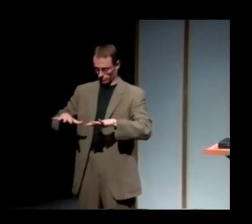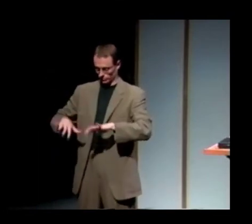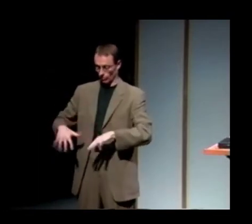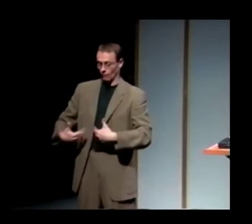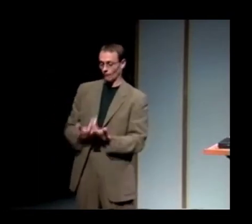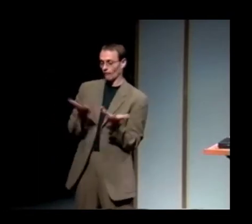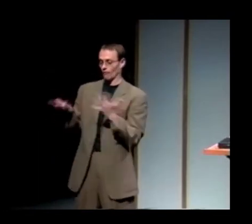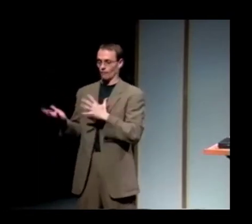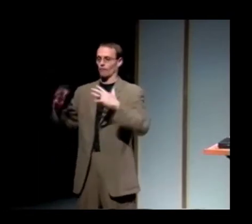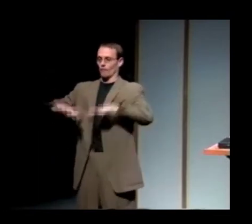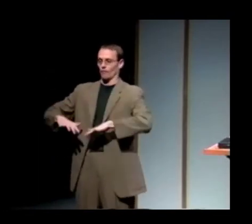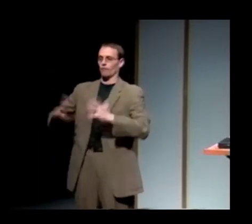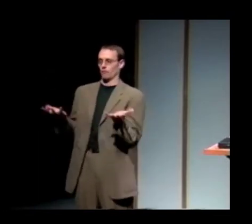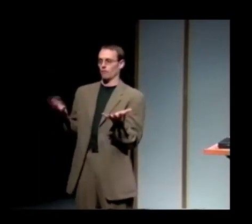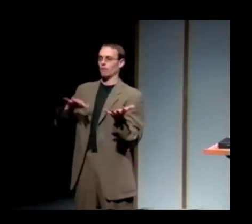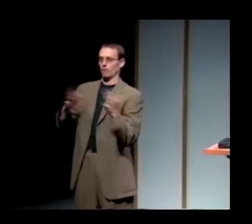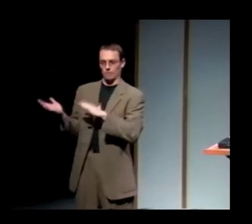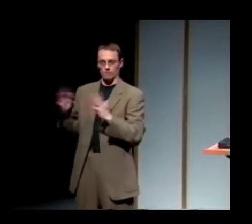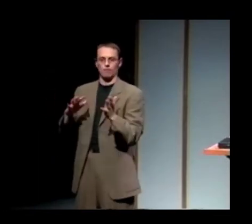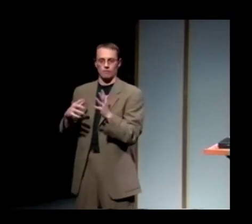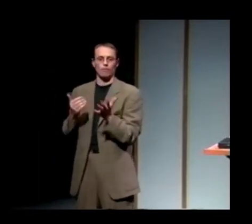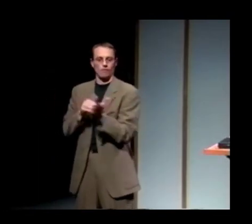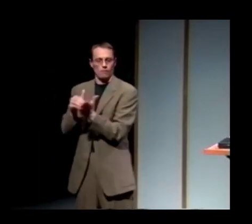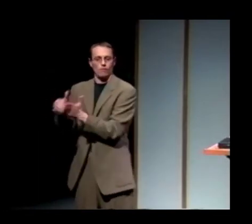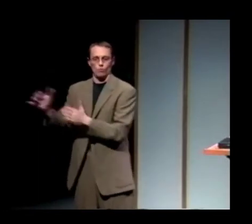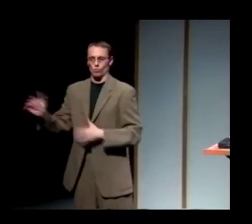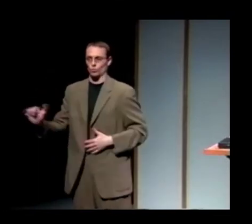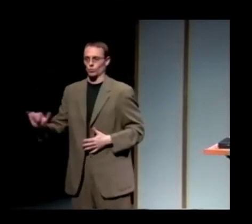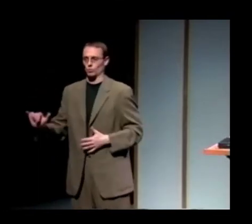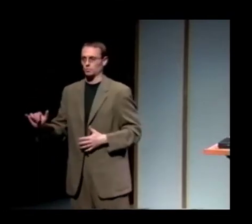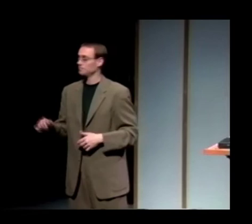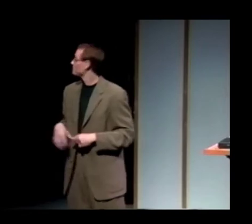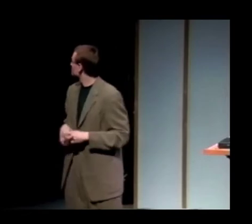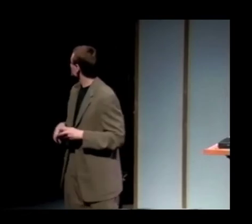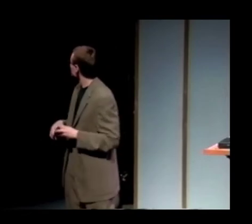OK. MY 5 HAND SHAPES. THE PALMS ARE FACING DOWN OR TO THE SIDE,